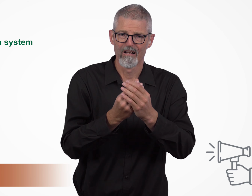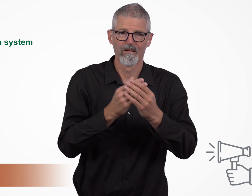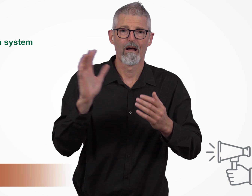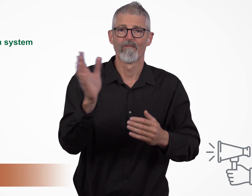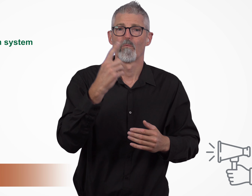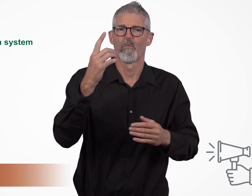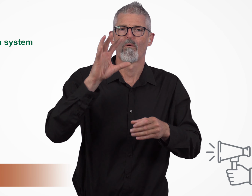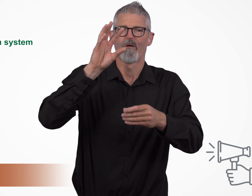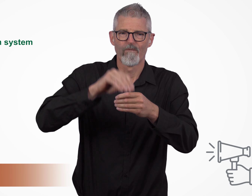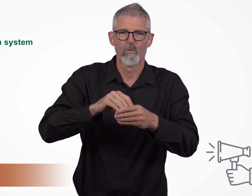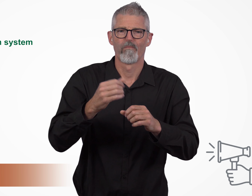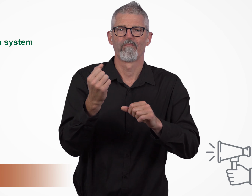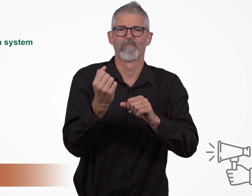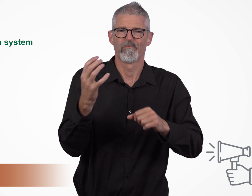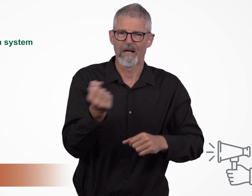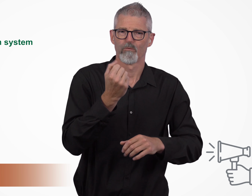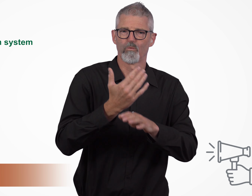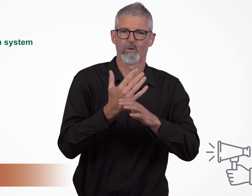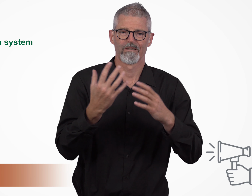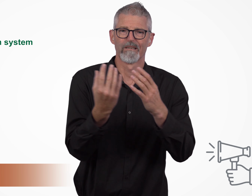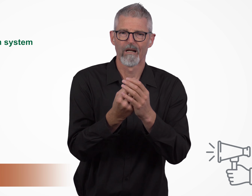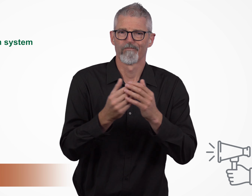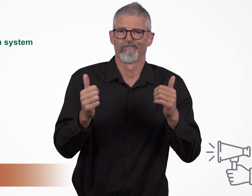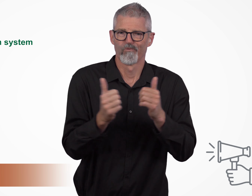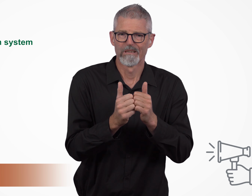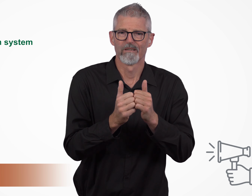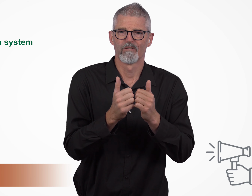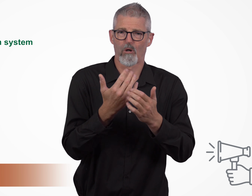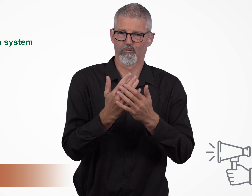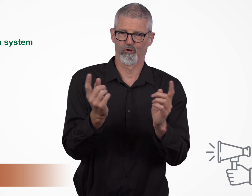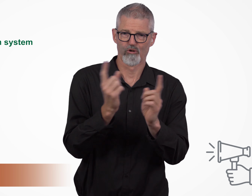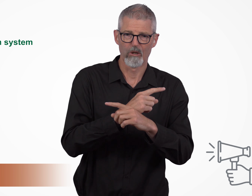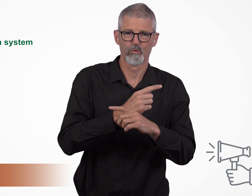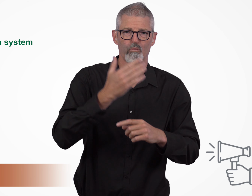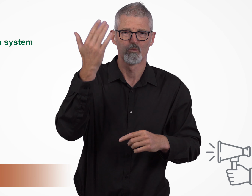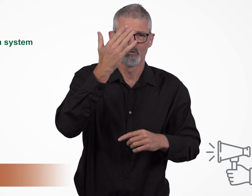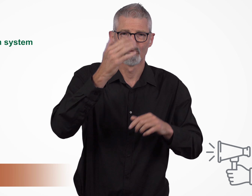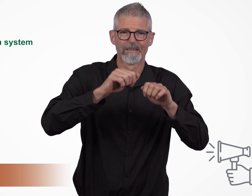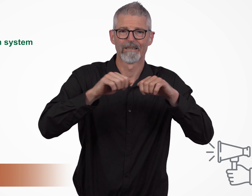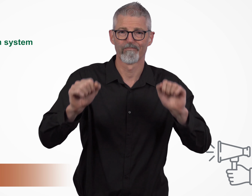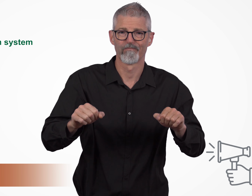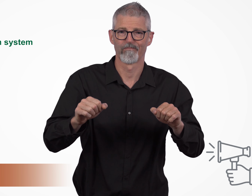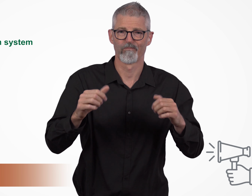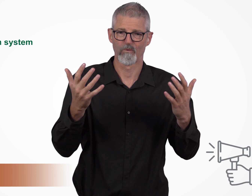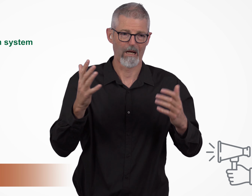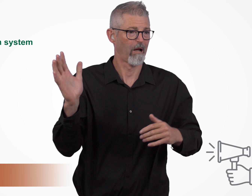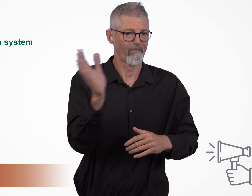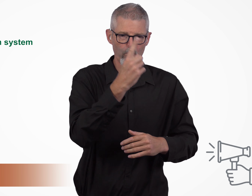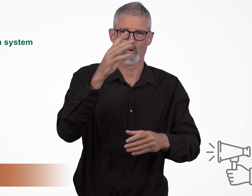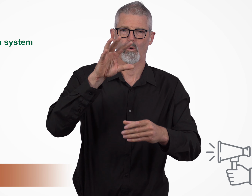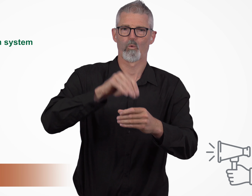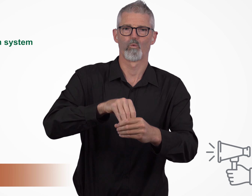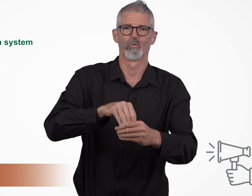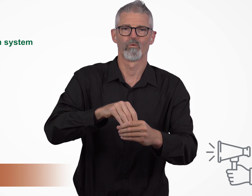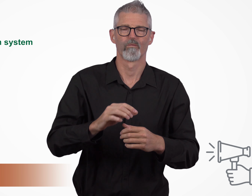where all stakeholders work together to agree on the transformation to an inclusive schooling system for everyone.